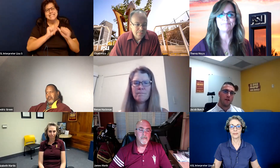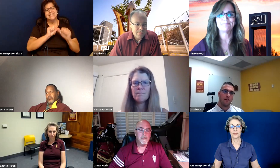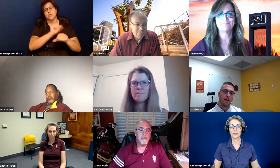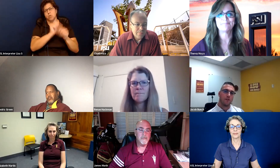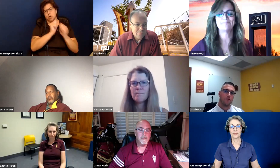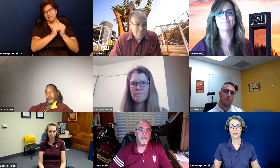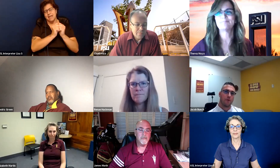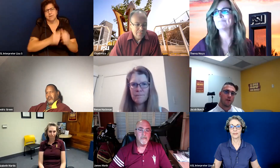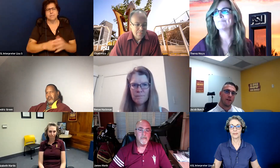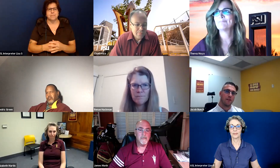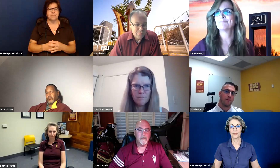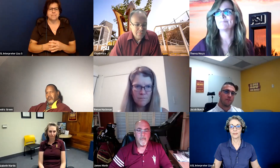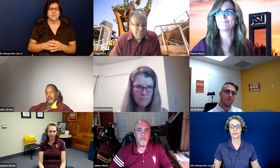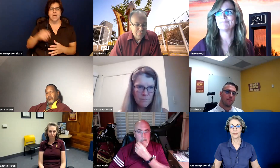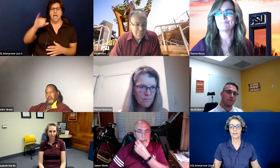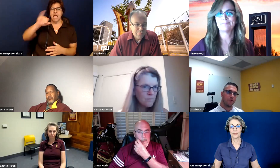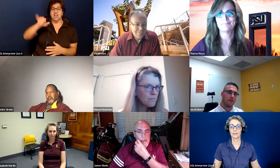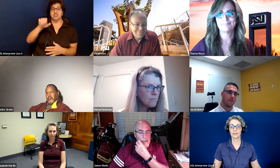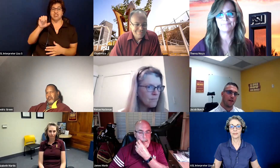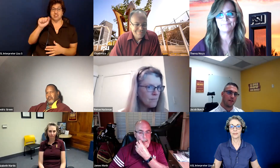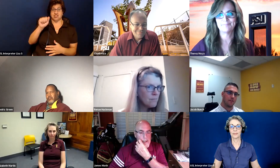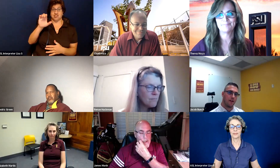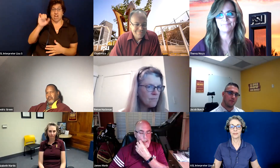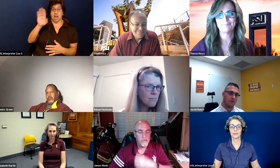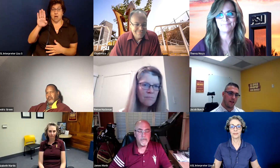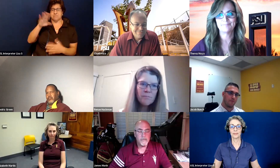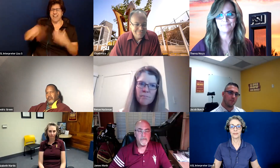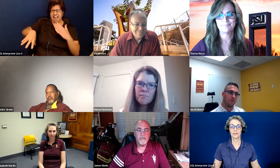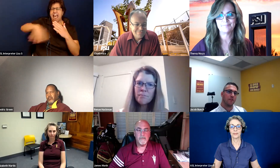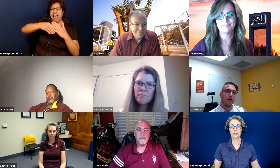And to partly a little bit of what Teddy and Renae had mentioned,